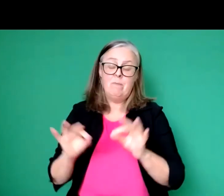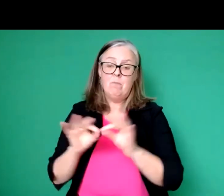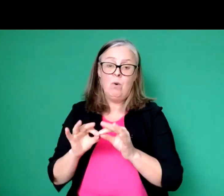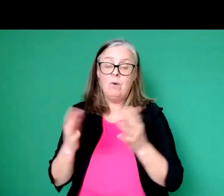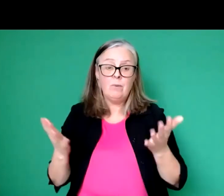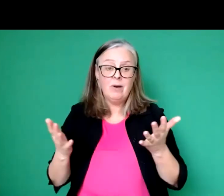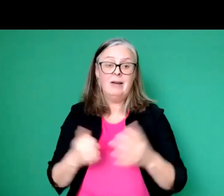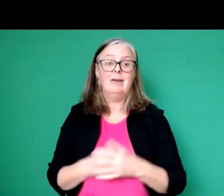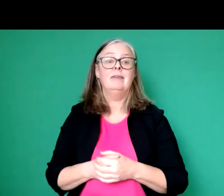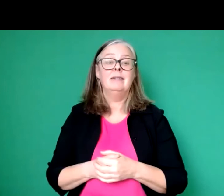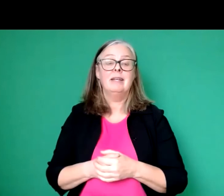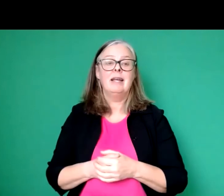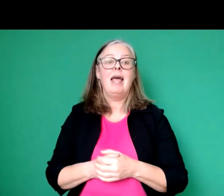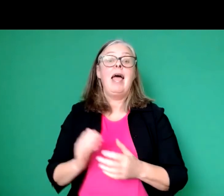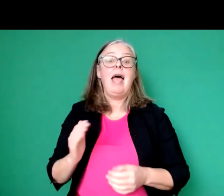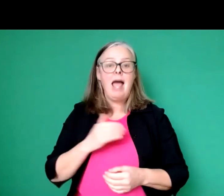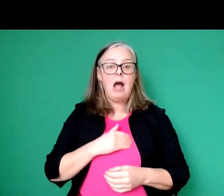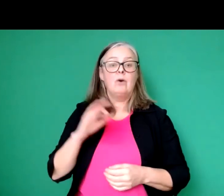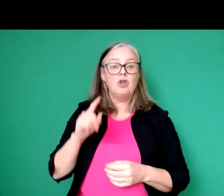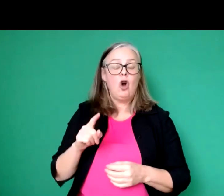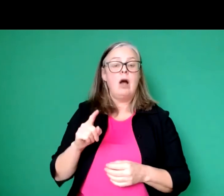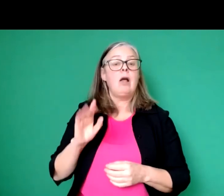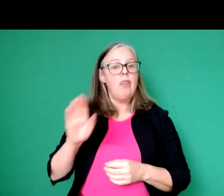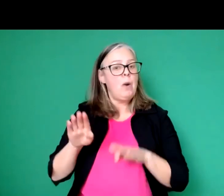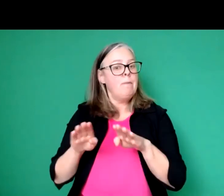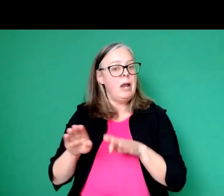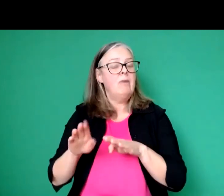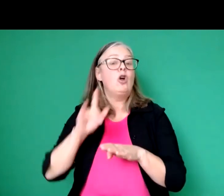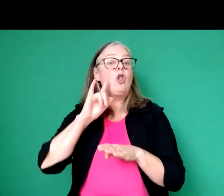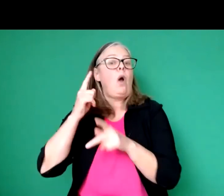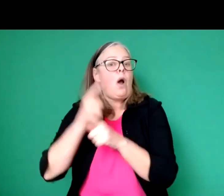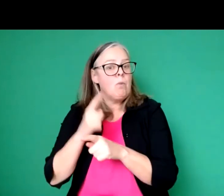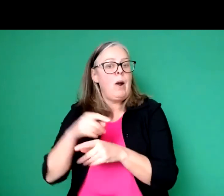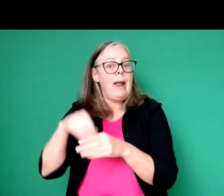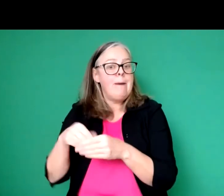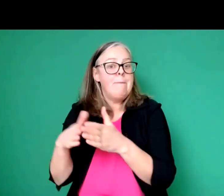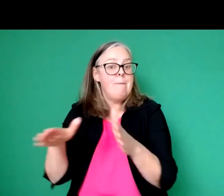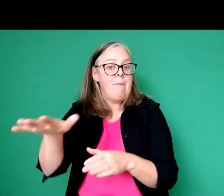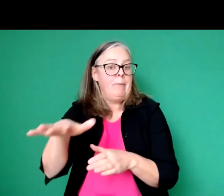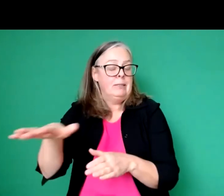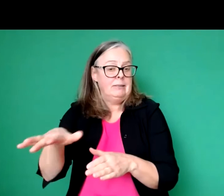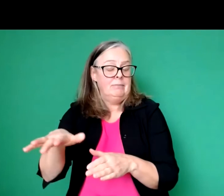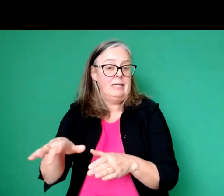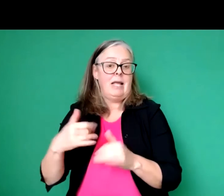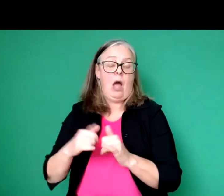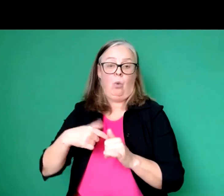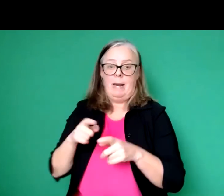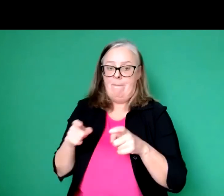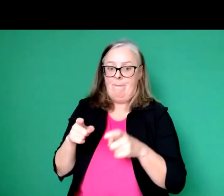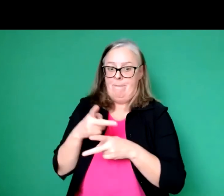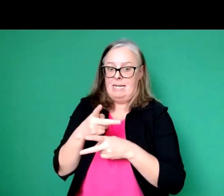how how our dogs ought to behave in public and how we maintain that that our dogs are trained to